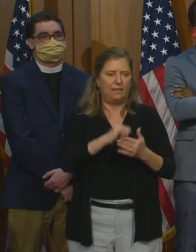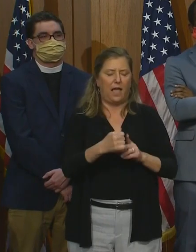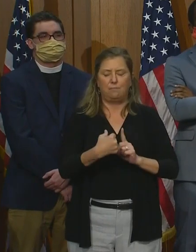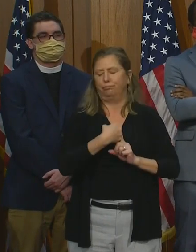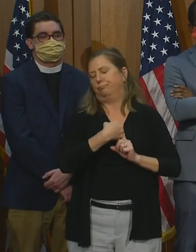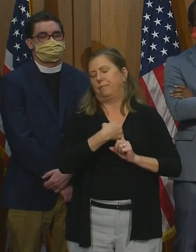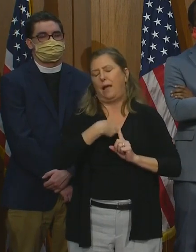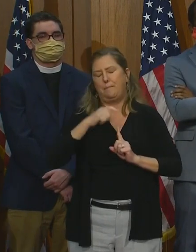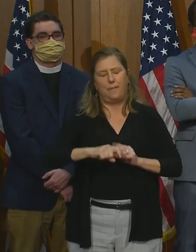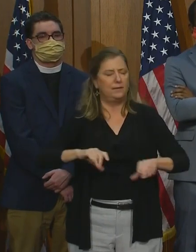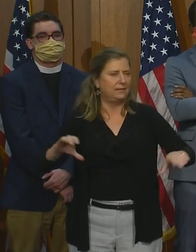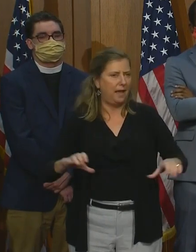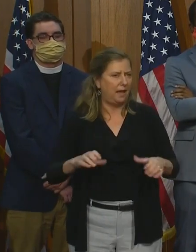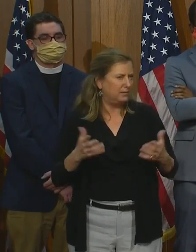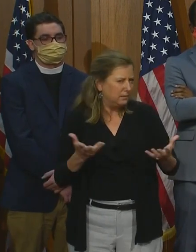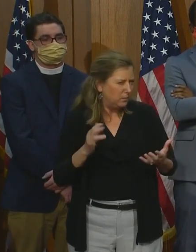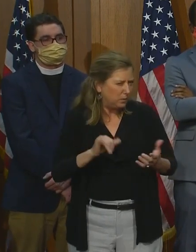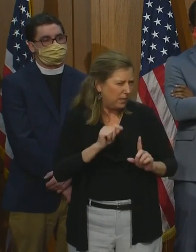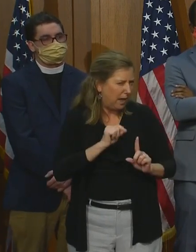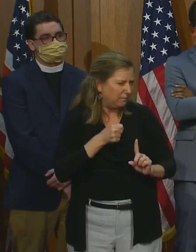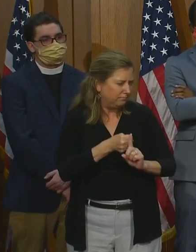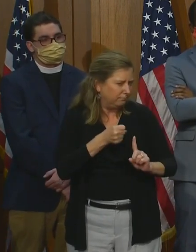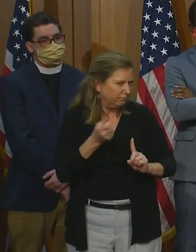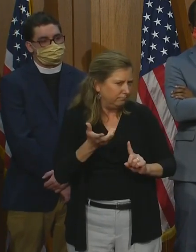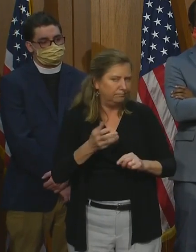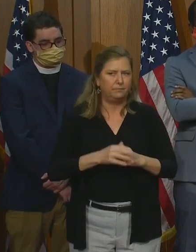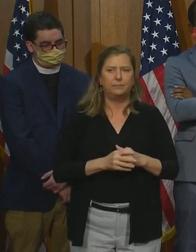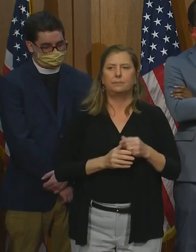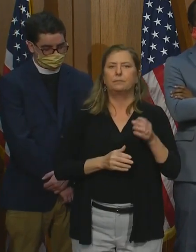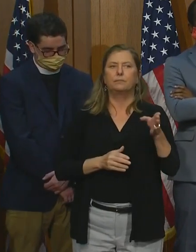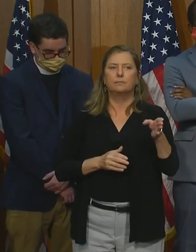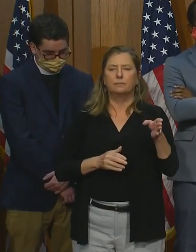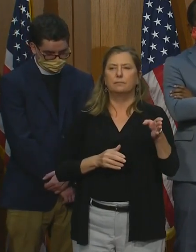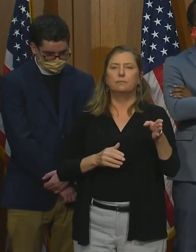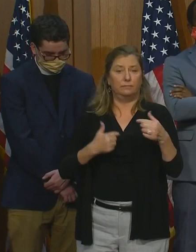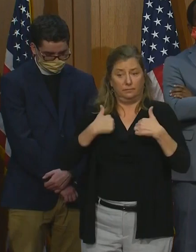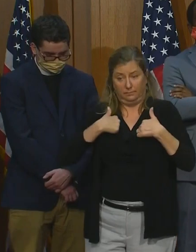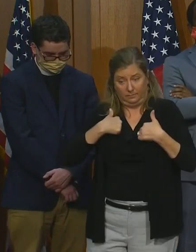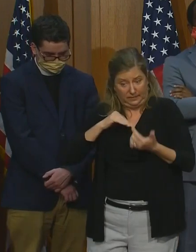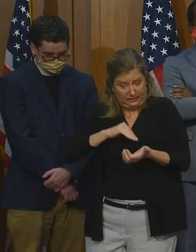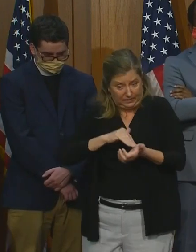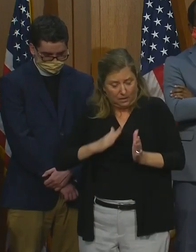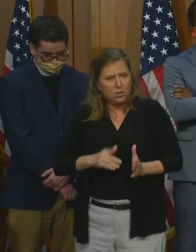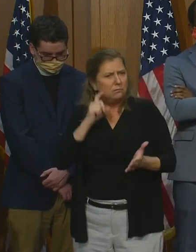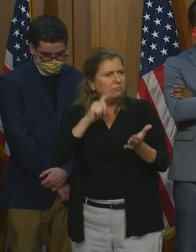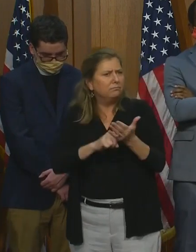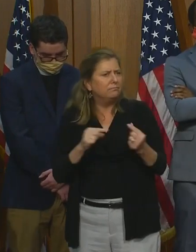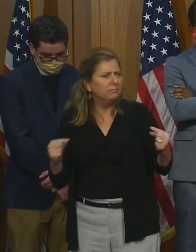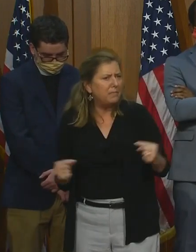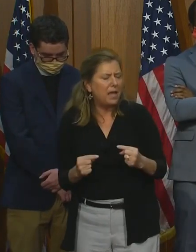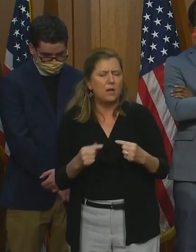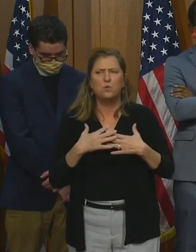THAT MAKE YOU DECIDE OKAY I'M NOT GOING TO. GREG AS I SAID AS